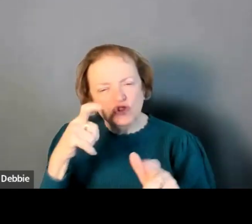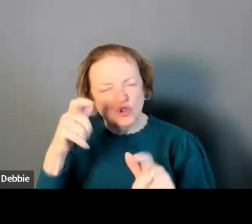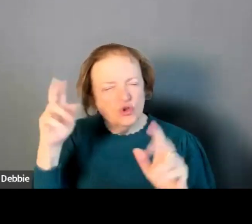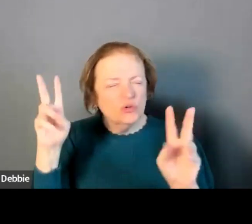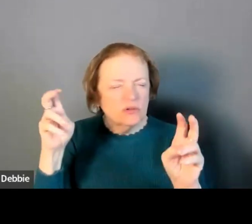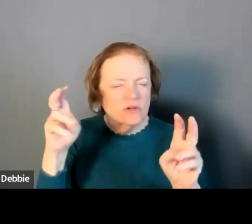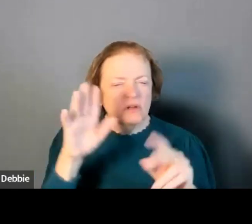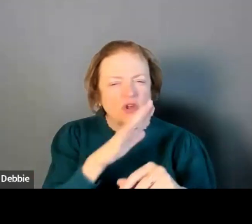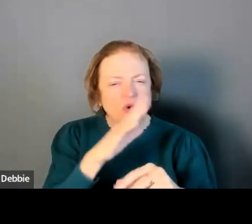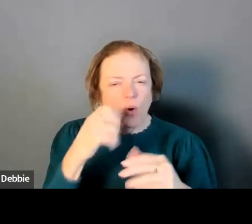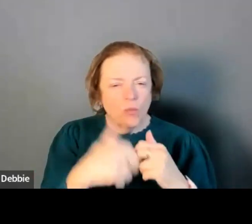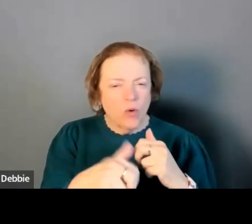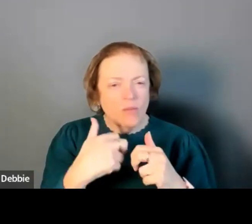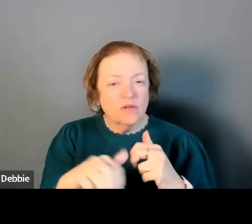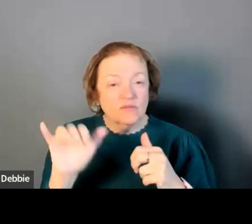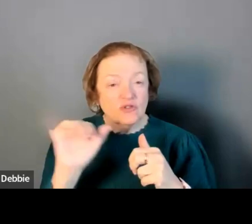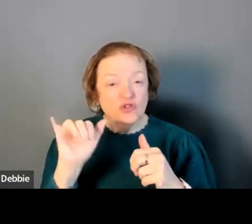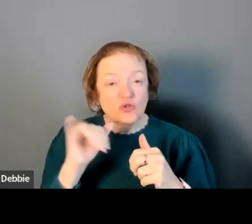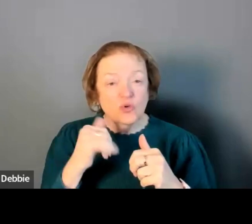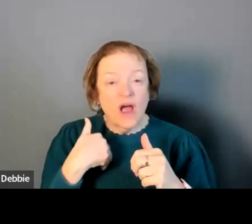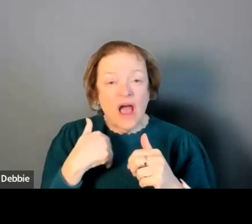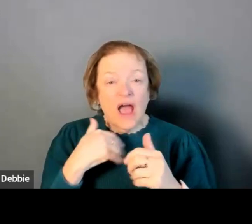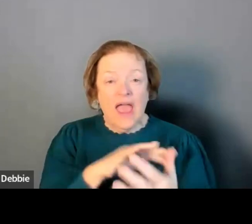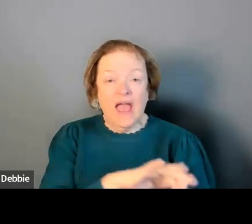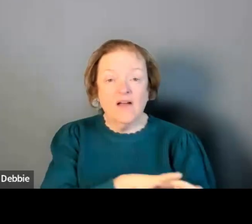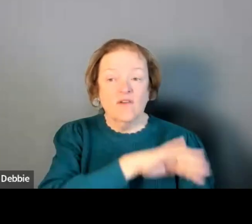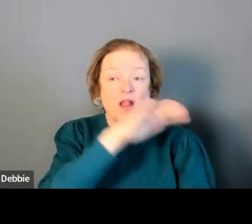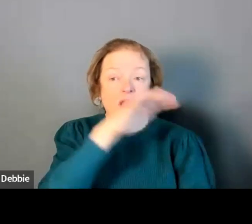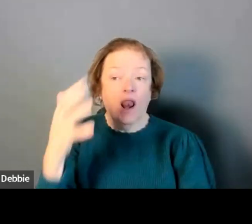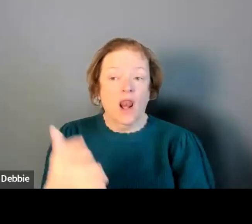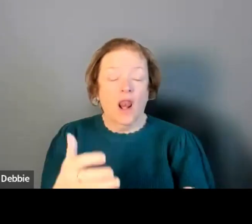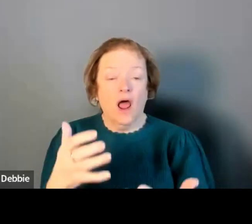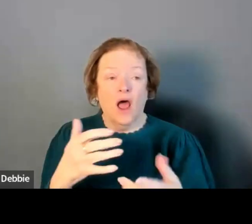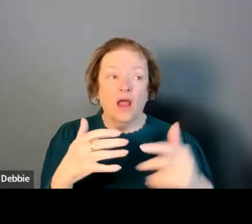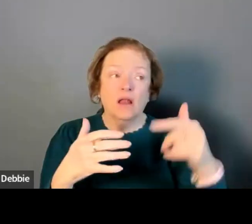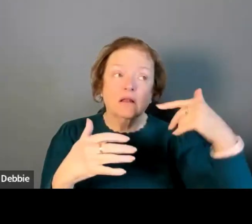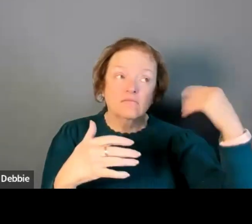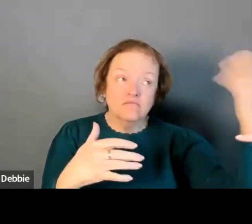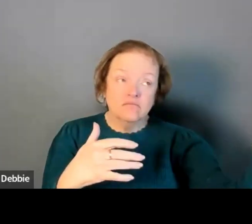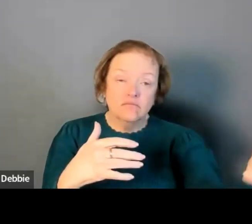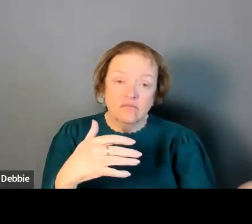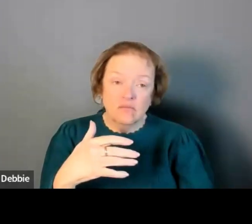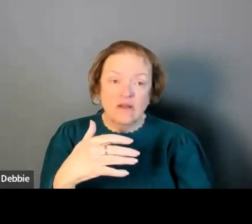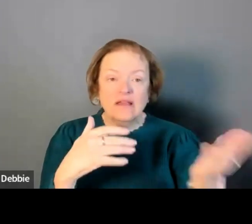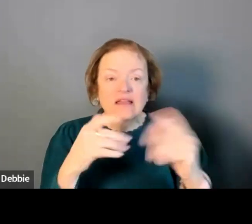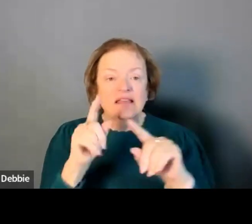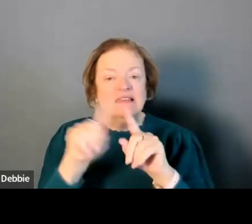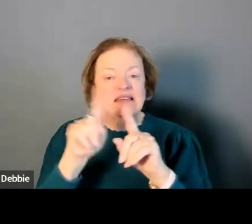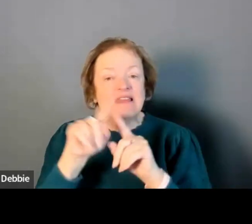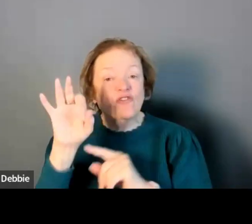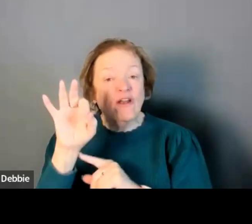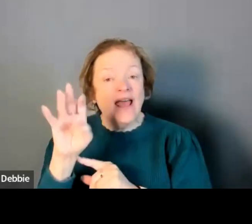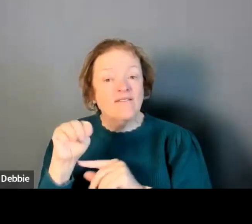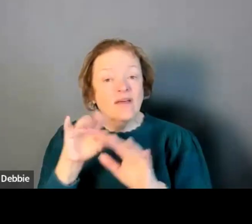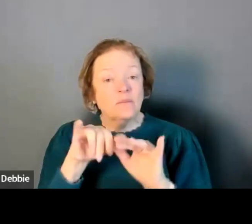I do have a plethora to my left with my Vanna White to my left of different FM systems that we have here